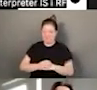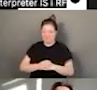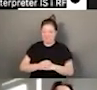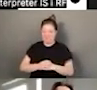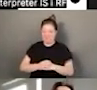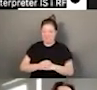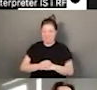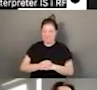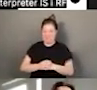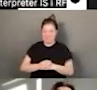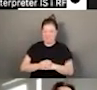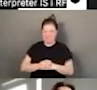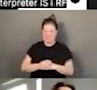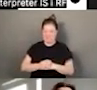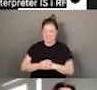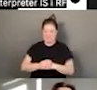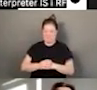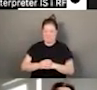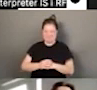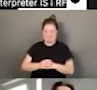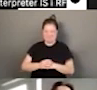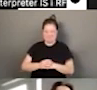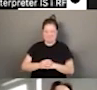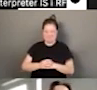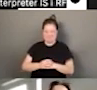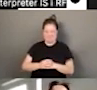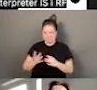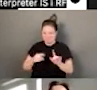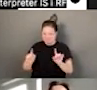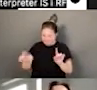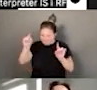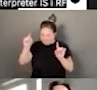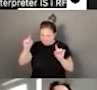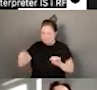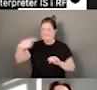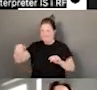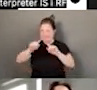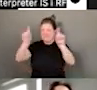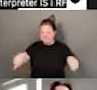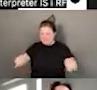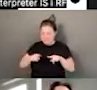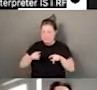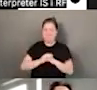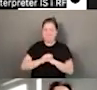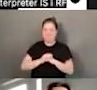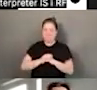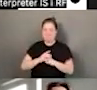So if I click on the right button, I would like to start with just a short update about Funka.